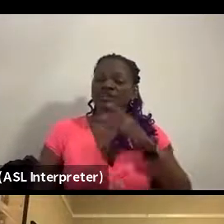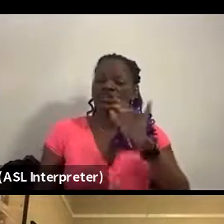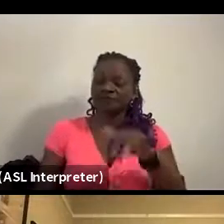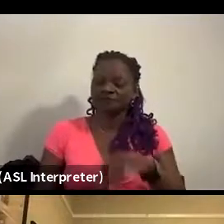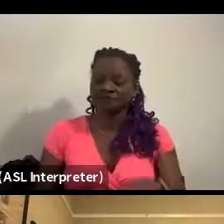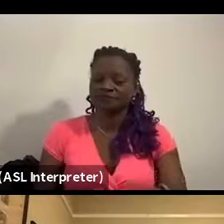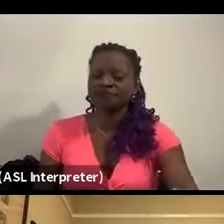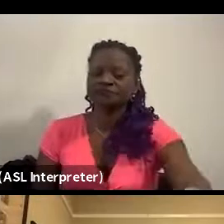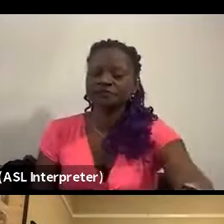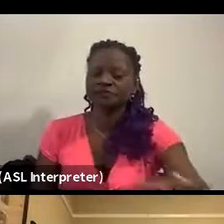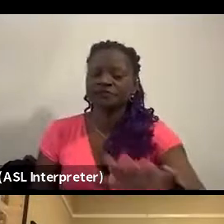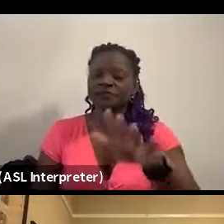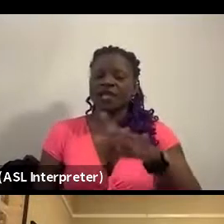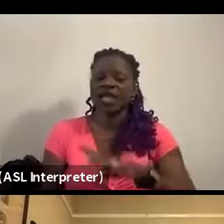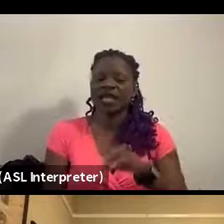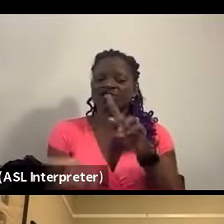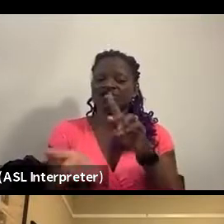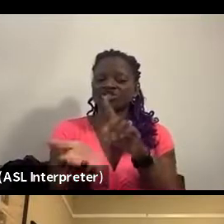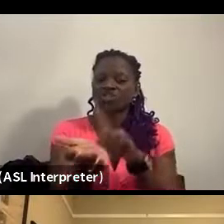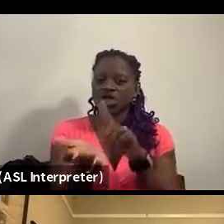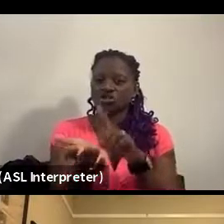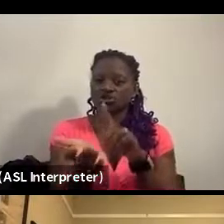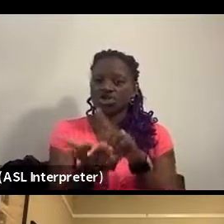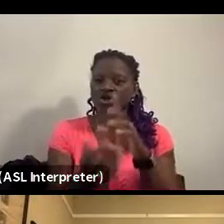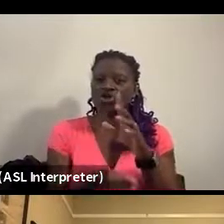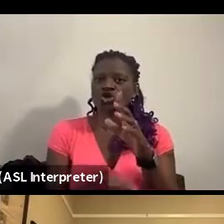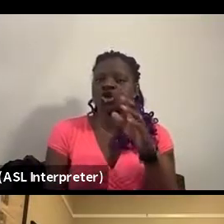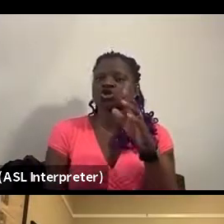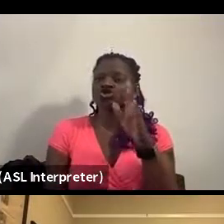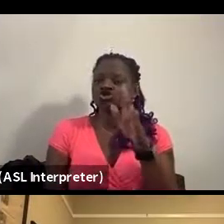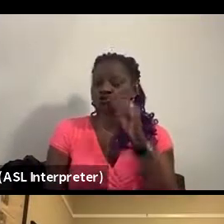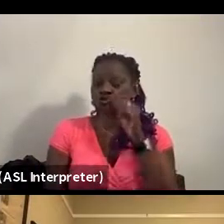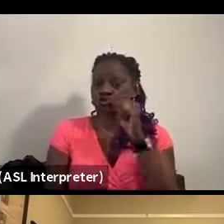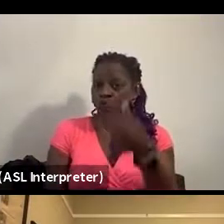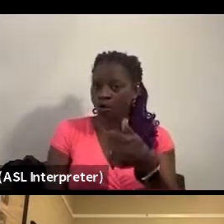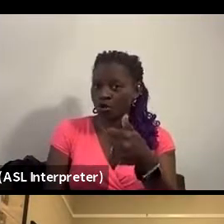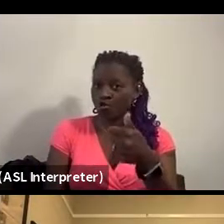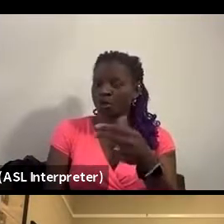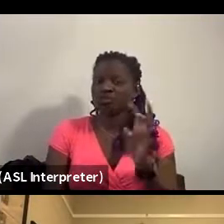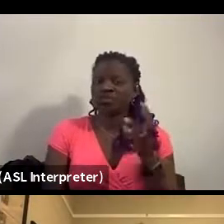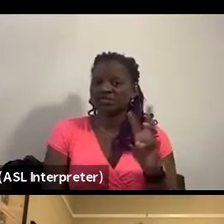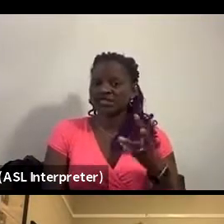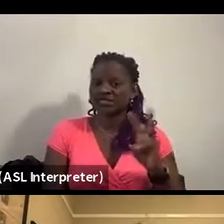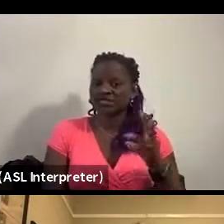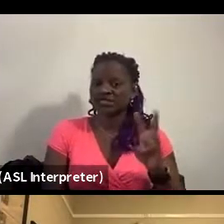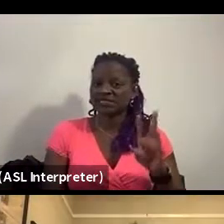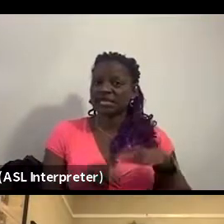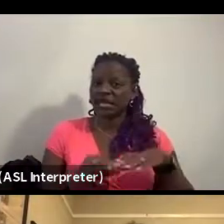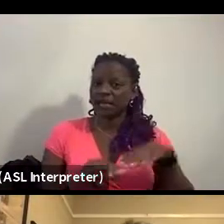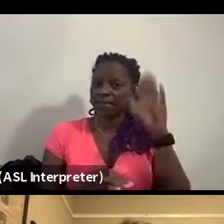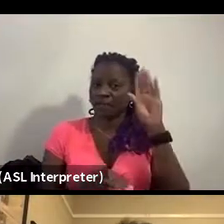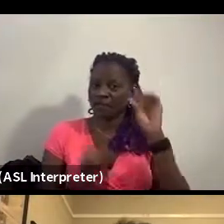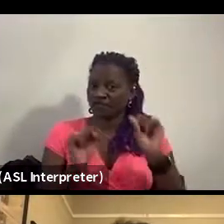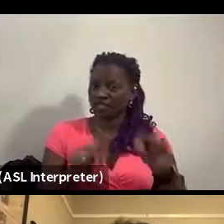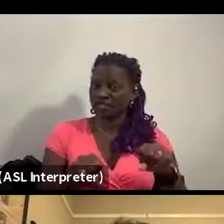Shinde. So the floodgates open up tomorrow and everyone 16 and over is eligible.